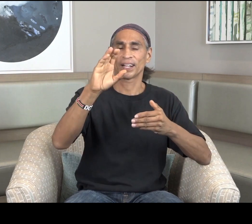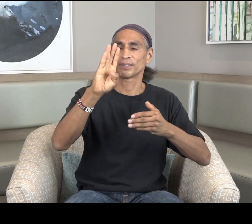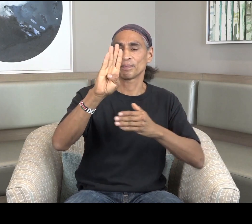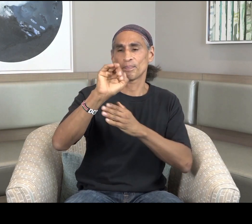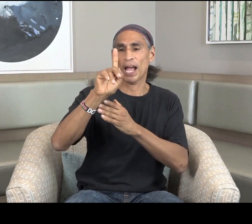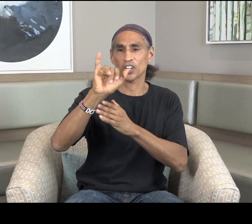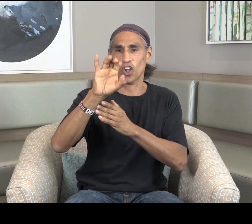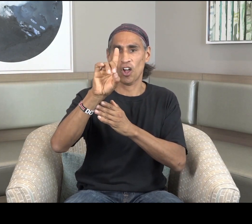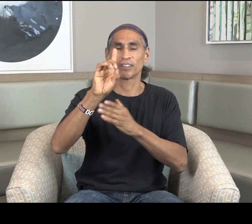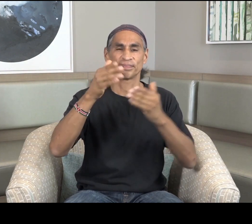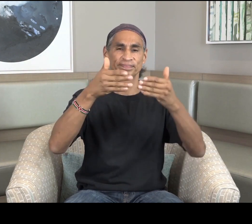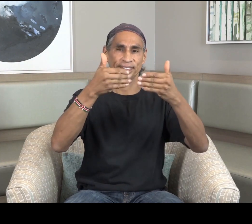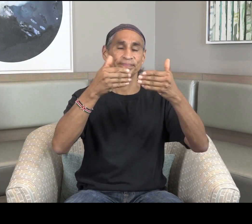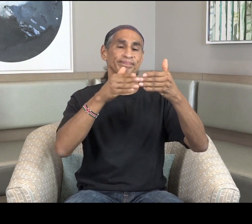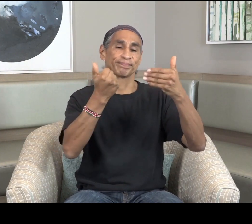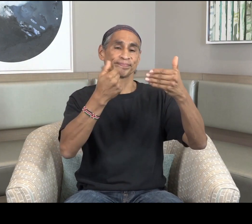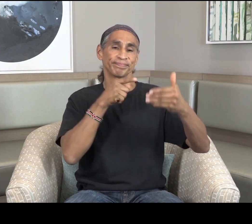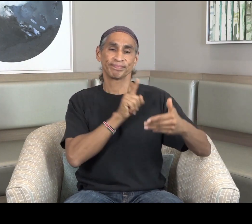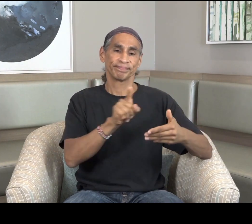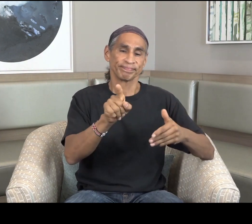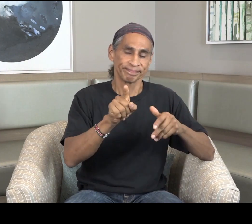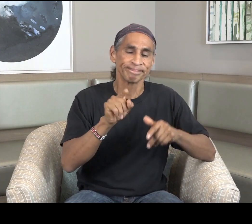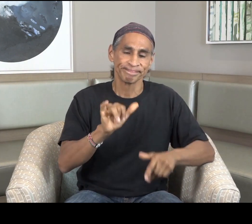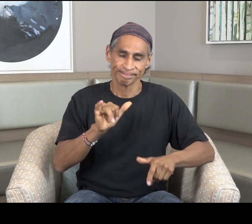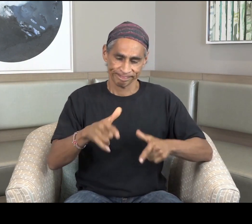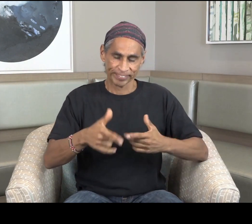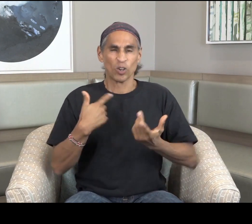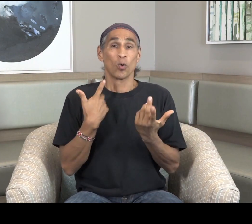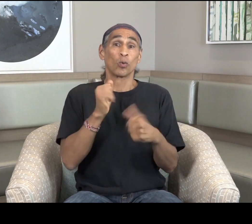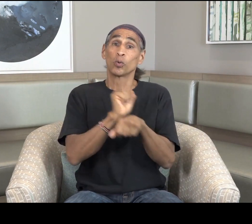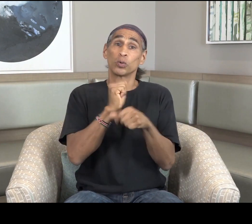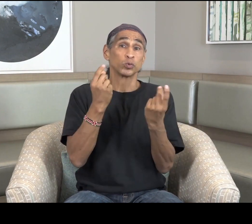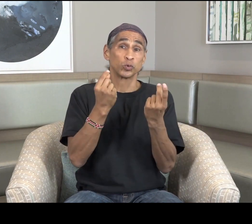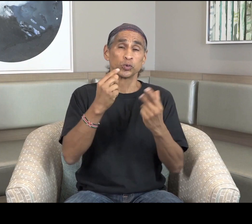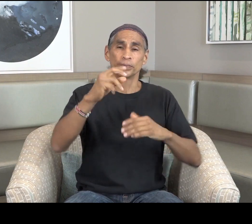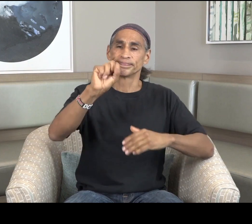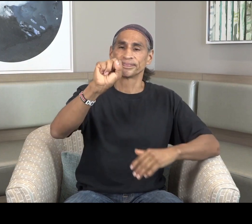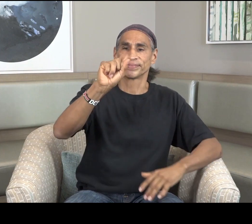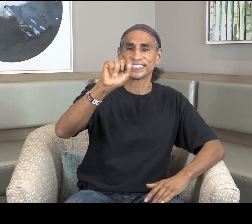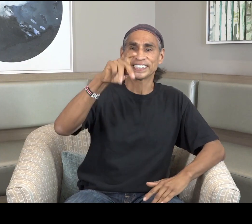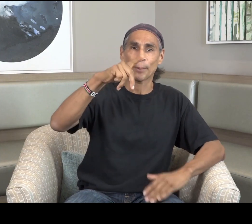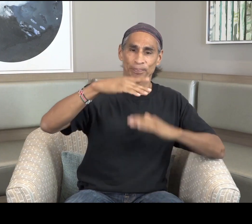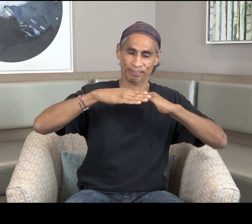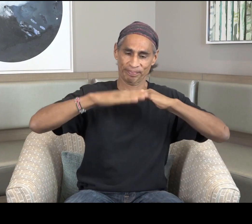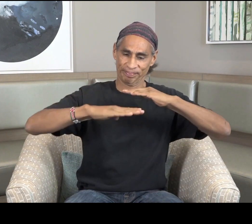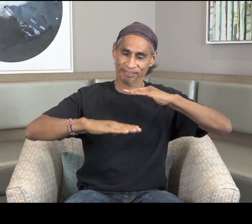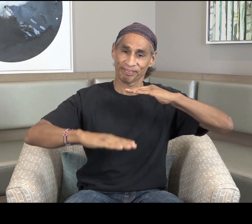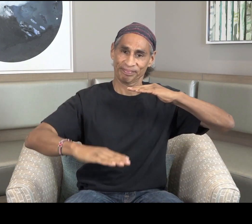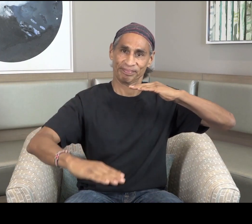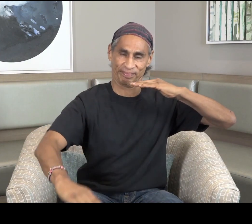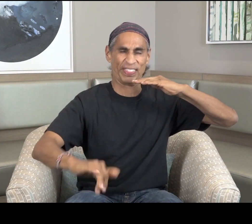We entered through the backyard gate.